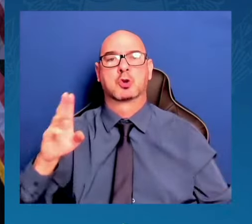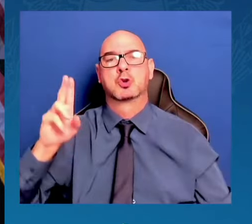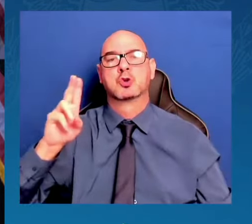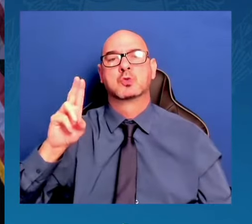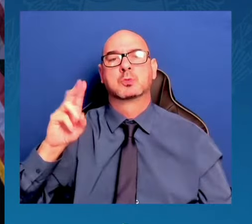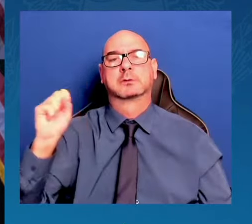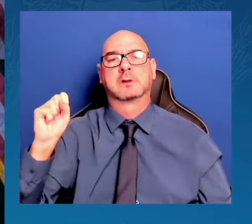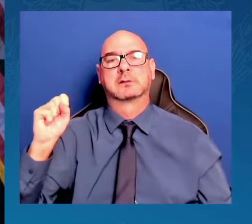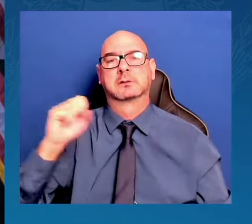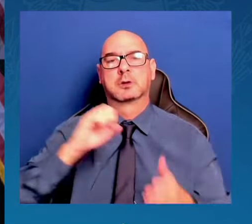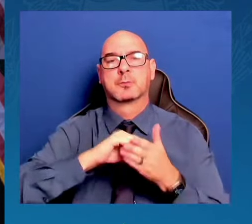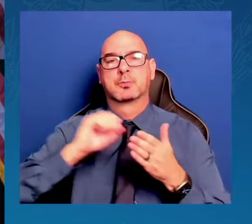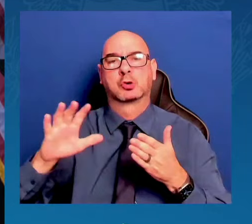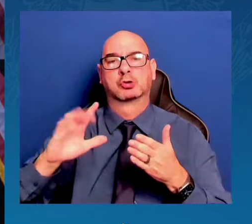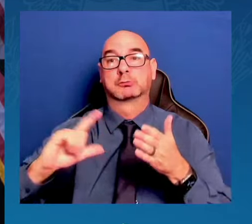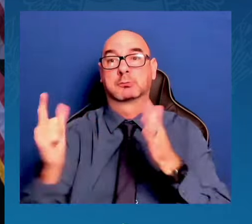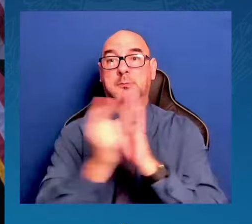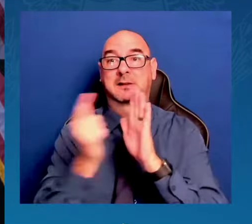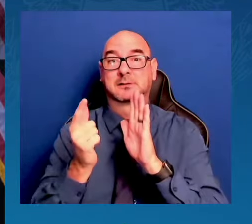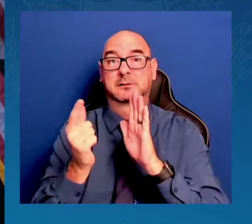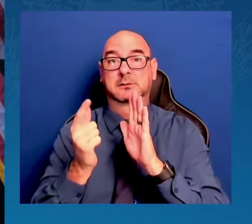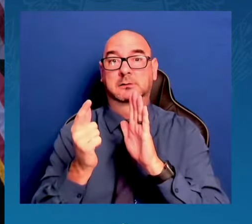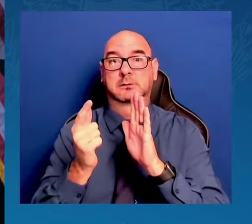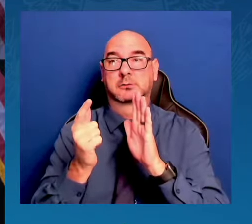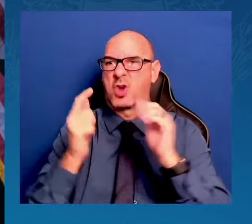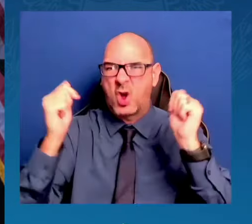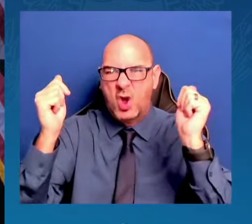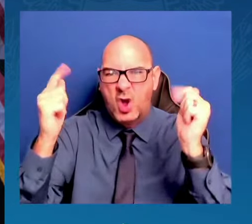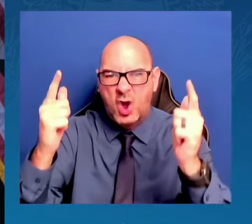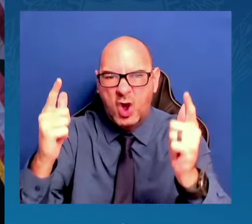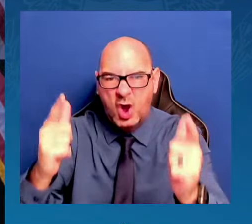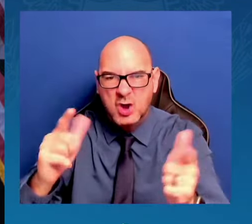Audience: Booo -- The Vice President: Some even from the moment of conception.